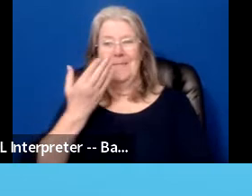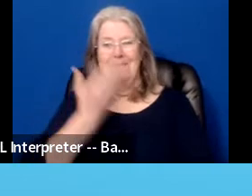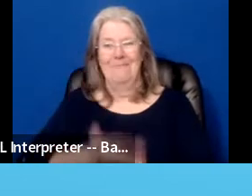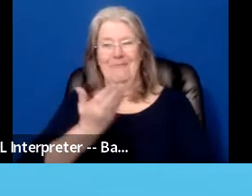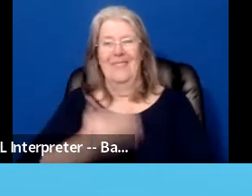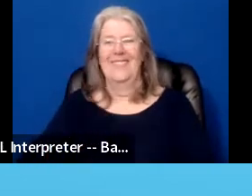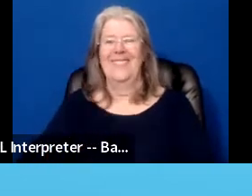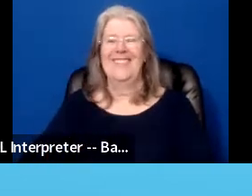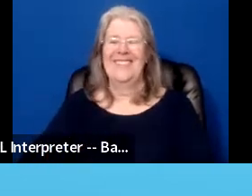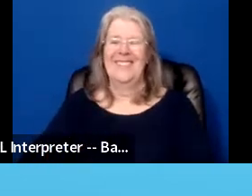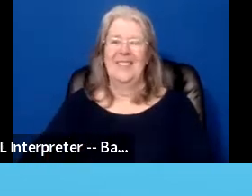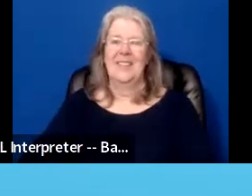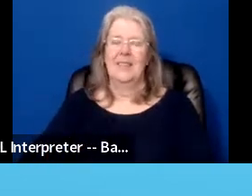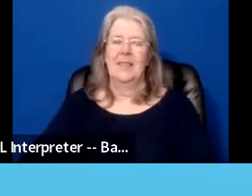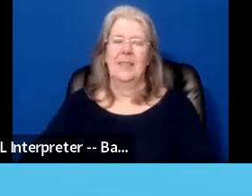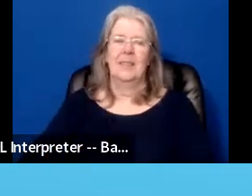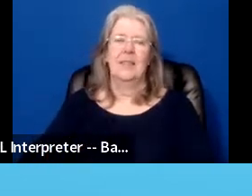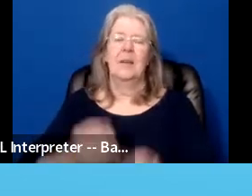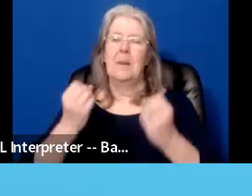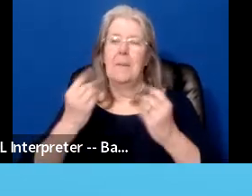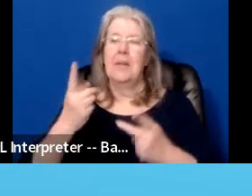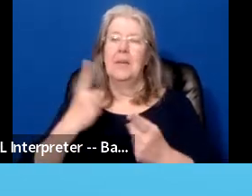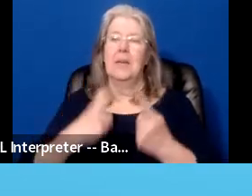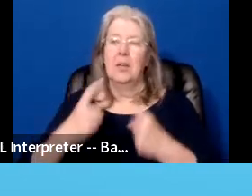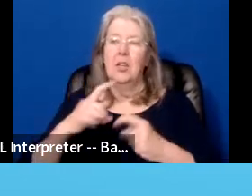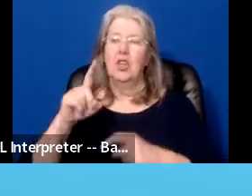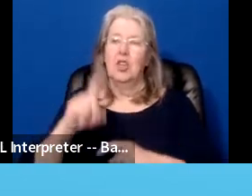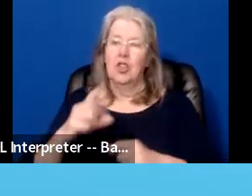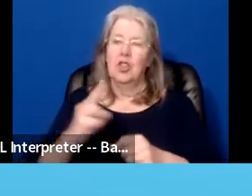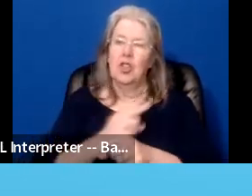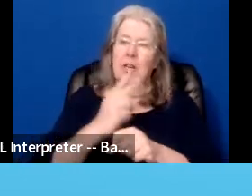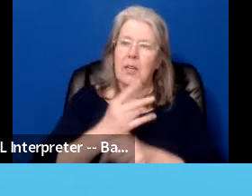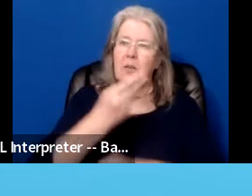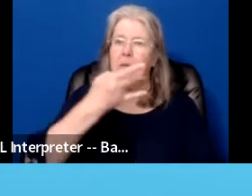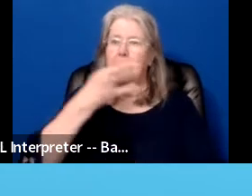are so many questions about should I wear a mask, should I not wear a mask.